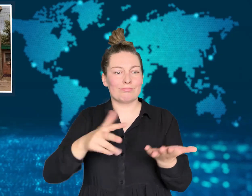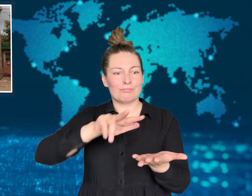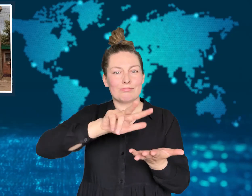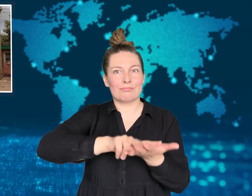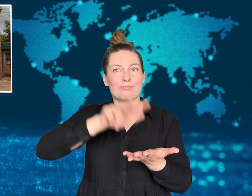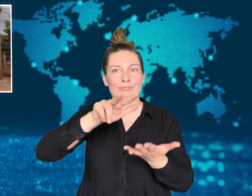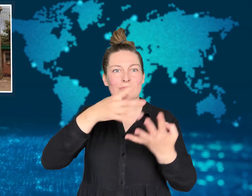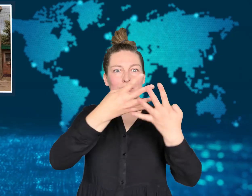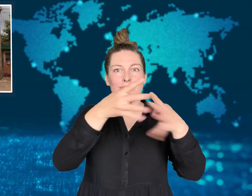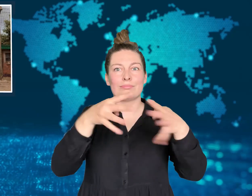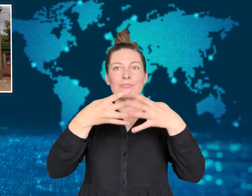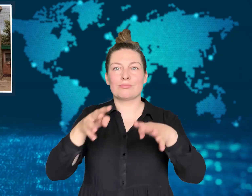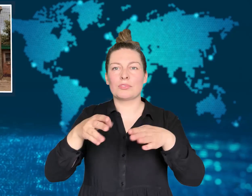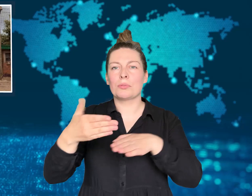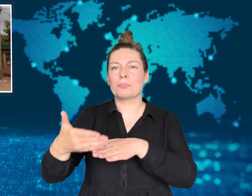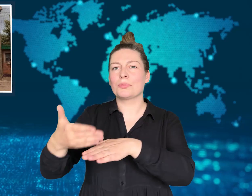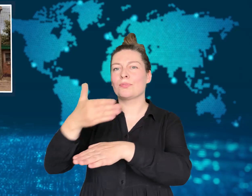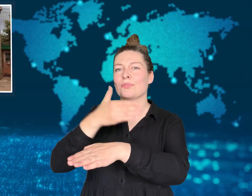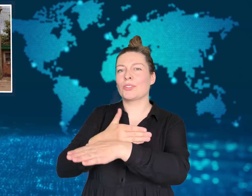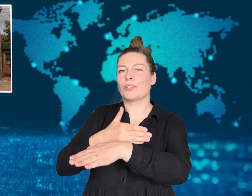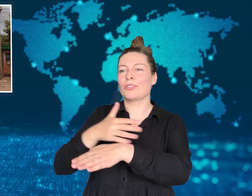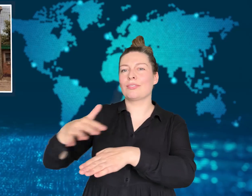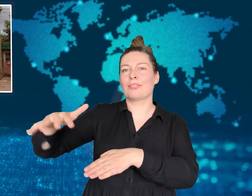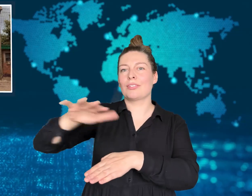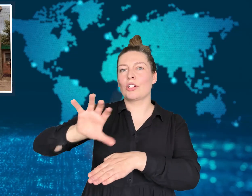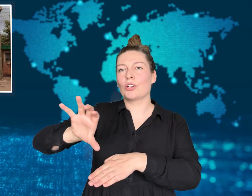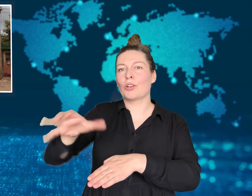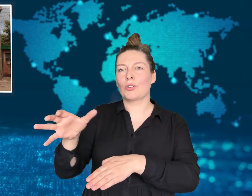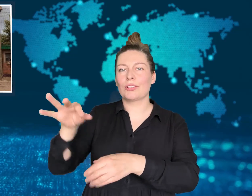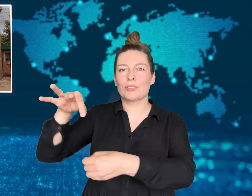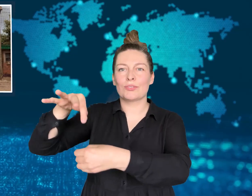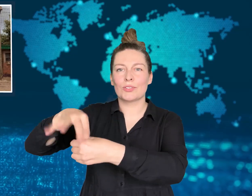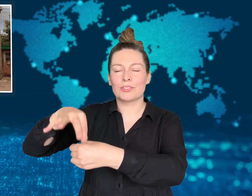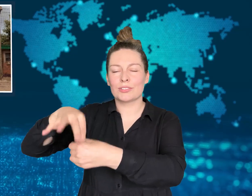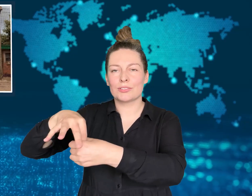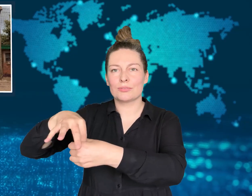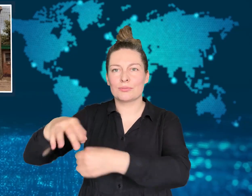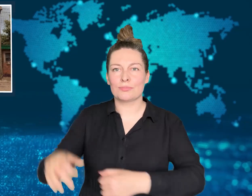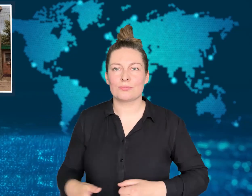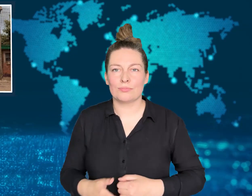He granted the amnesty prior to the country's general elections.